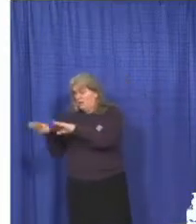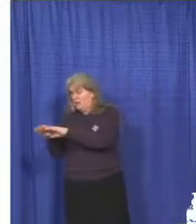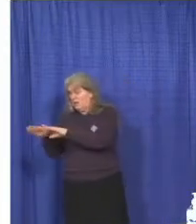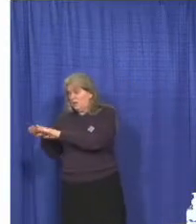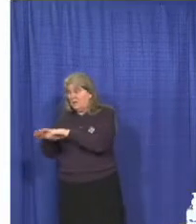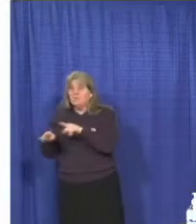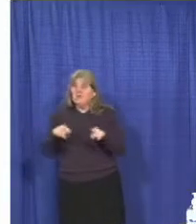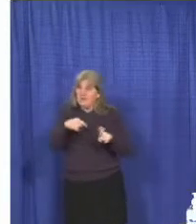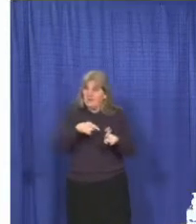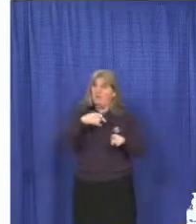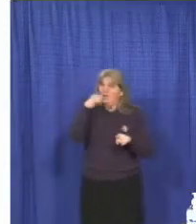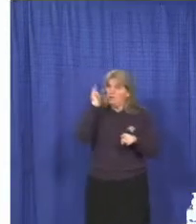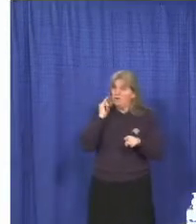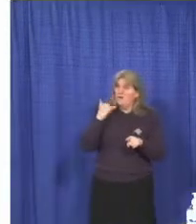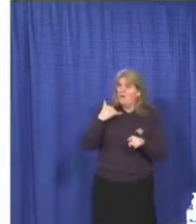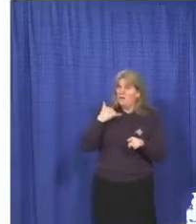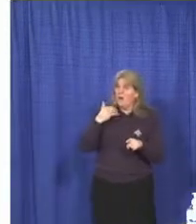and looking forward to beginning